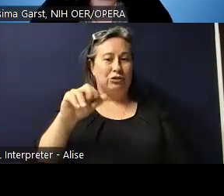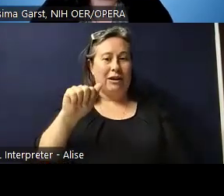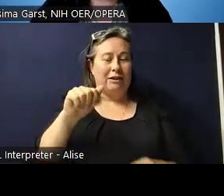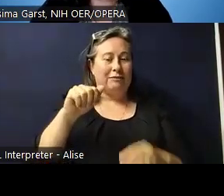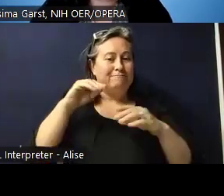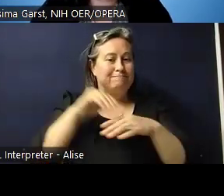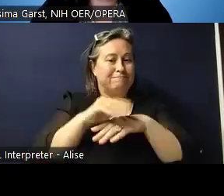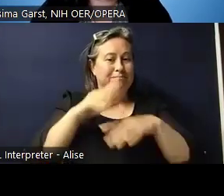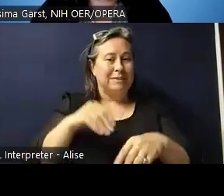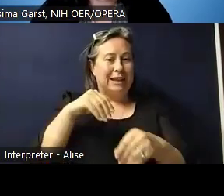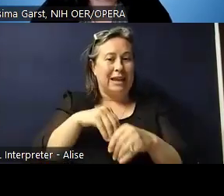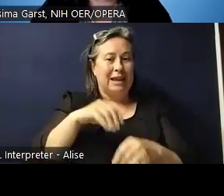to kick-start our presentation.